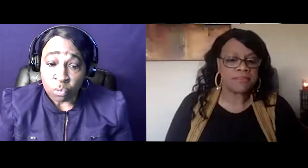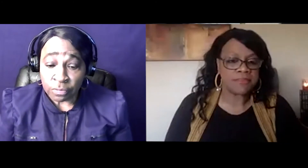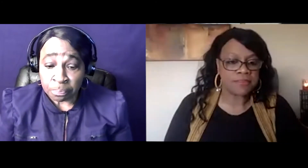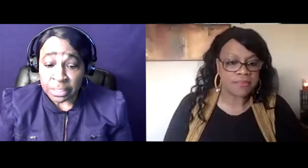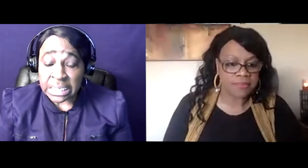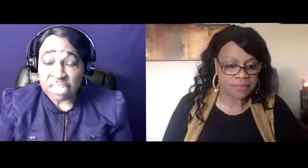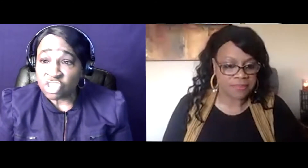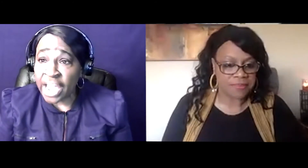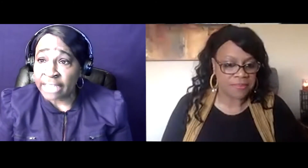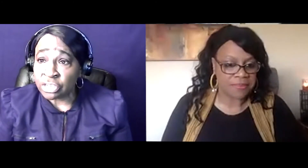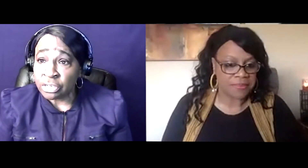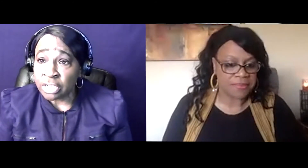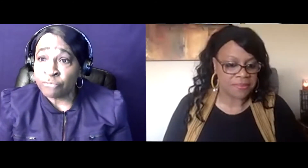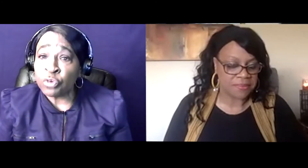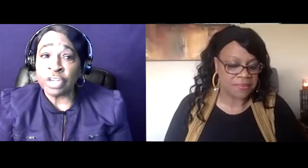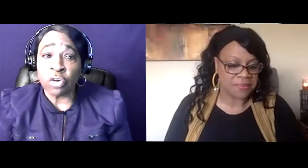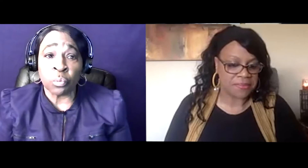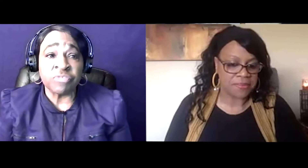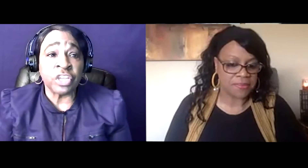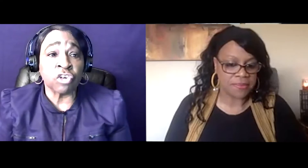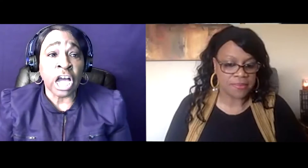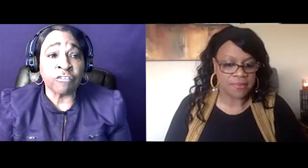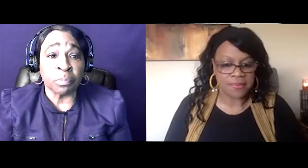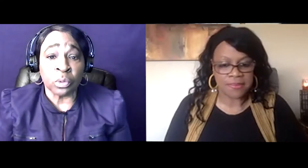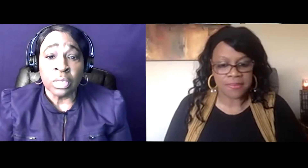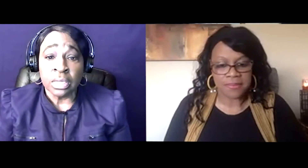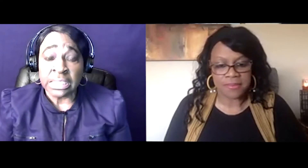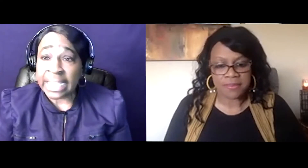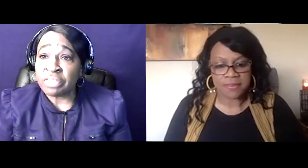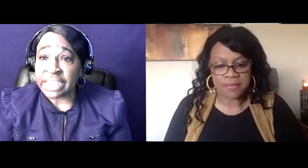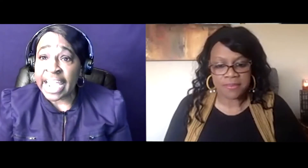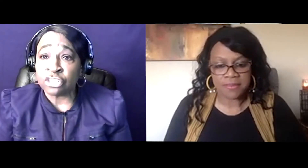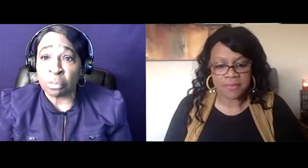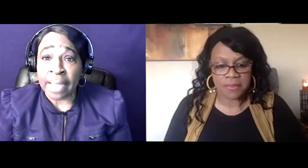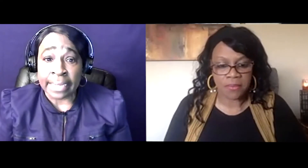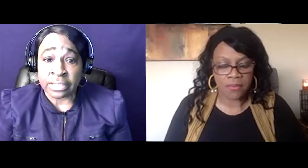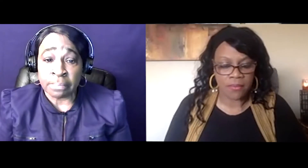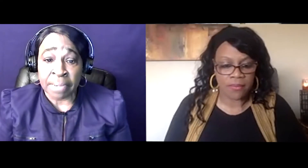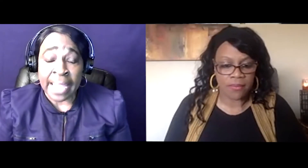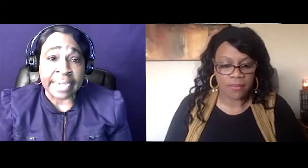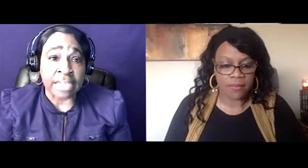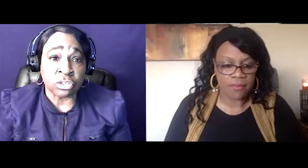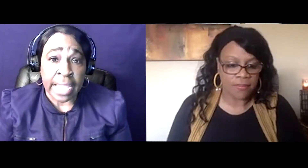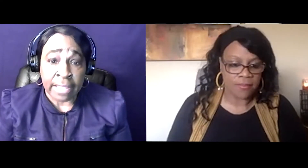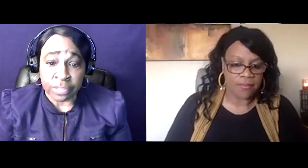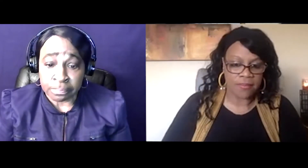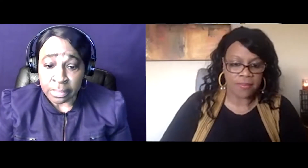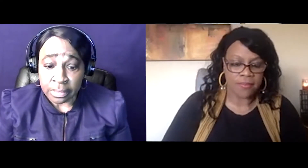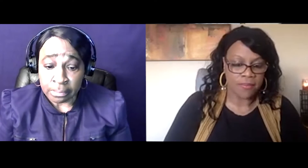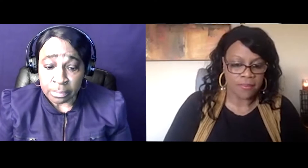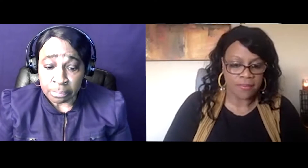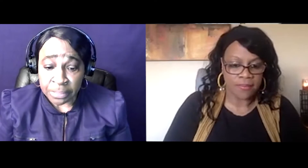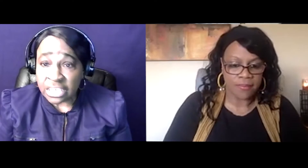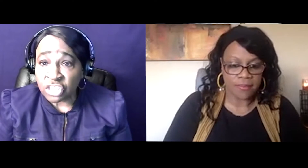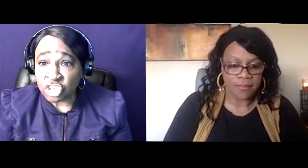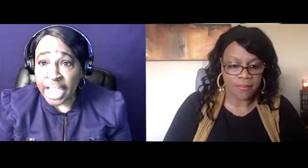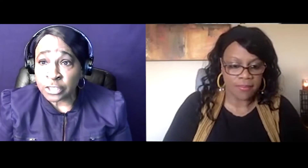Put it in the chat if you would feel comfortable singing the Black National Anthem. Put it in the chat.